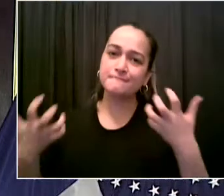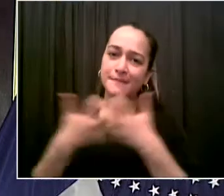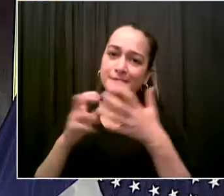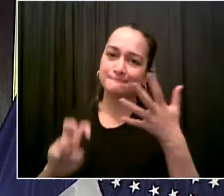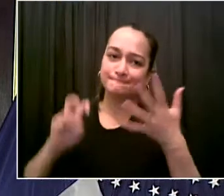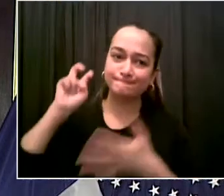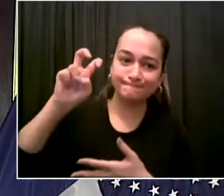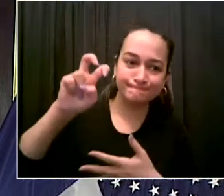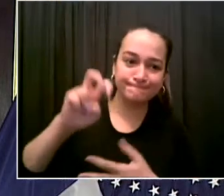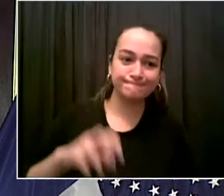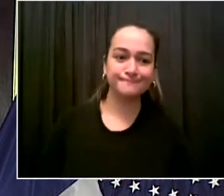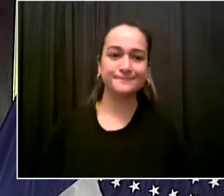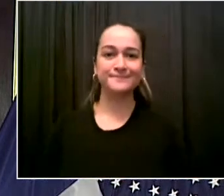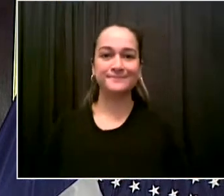TO MOVE FORWARD. CORPORATION